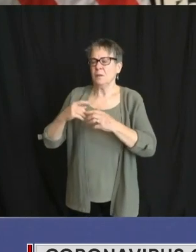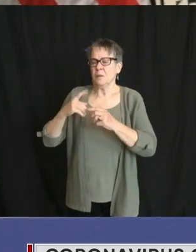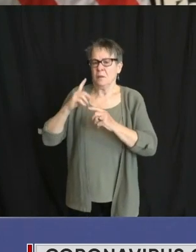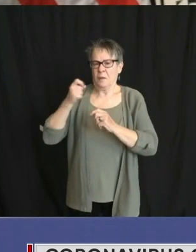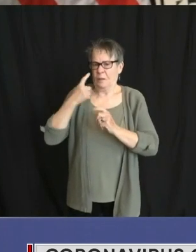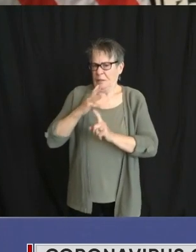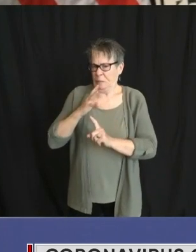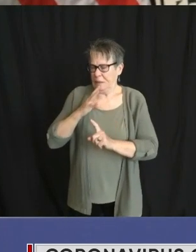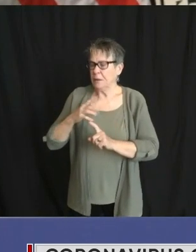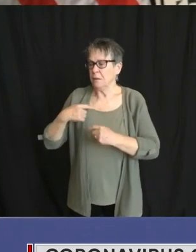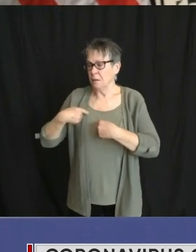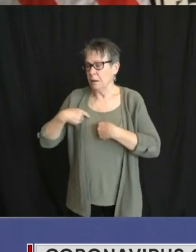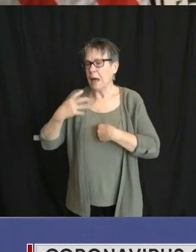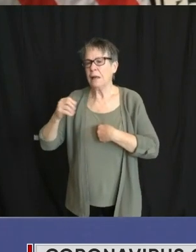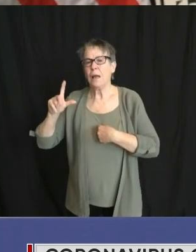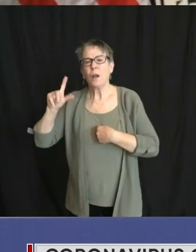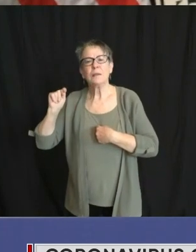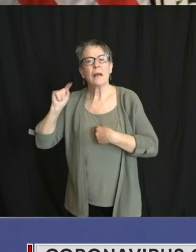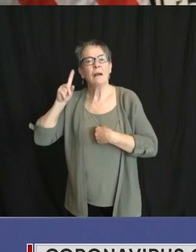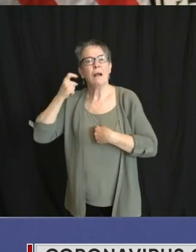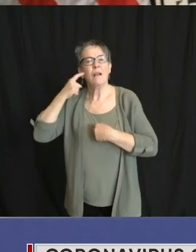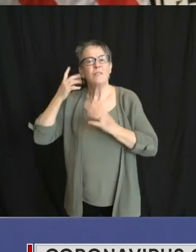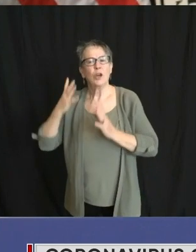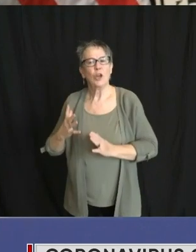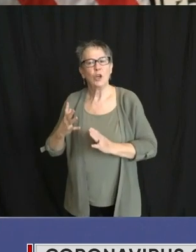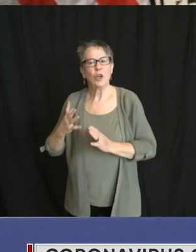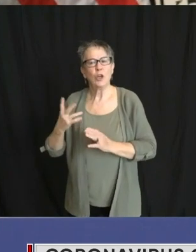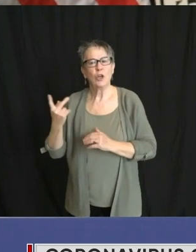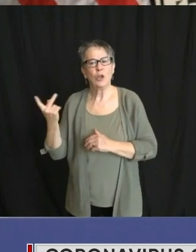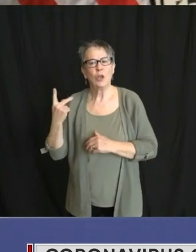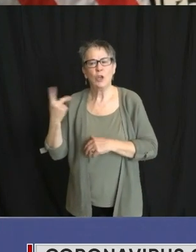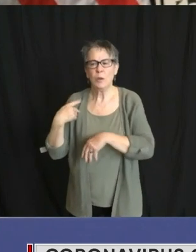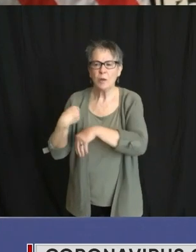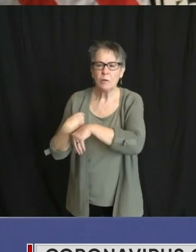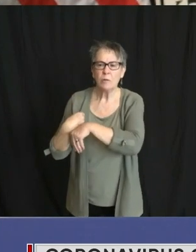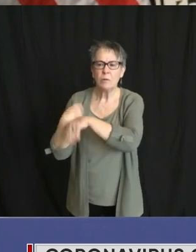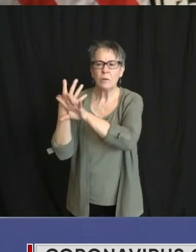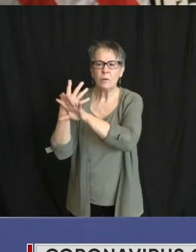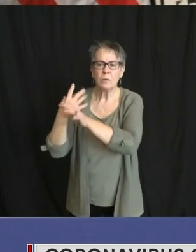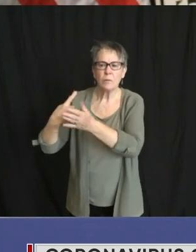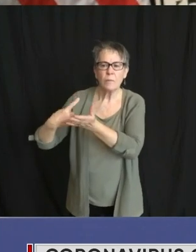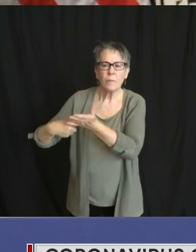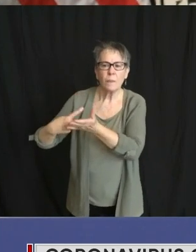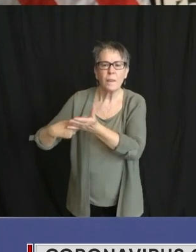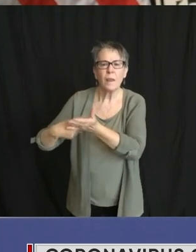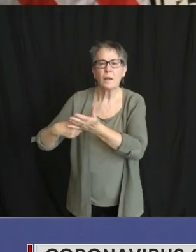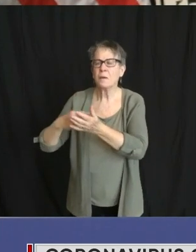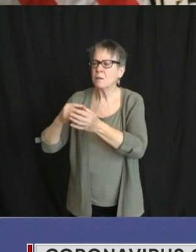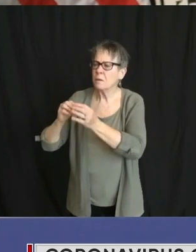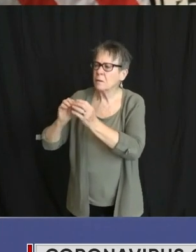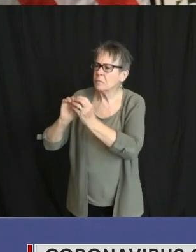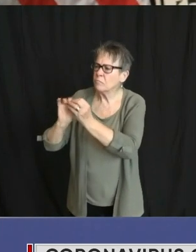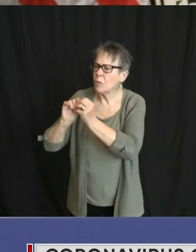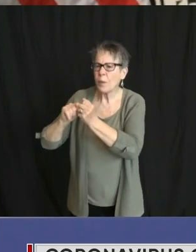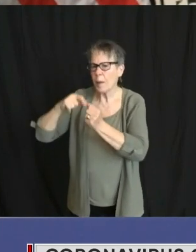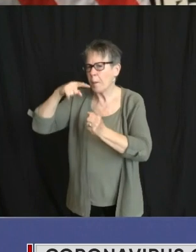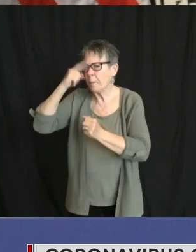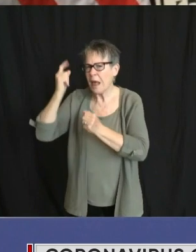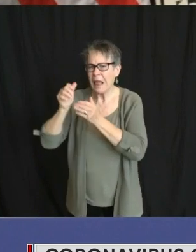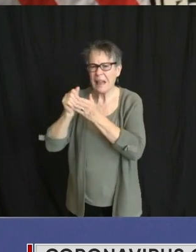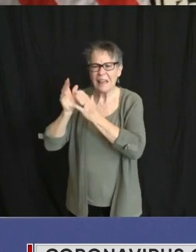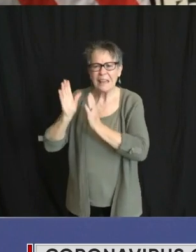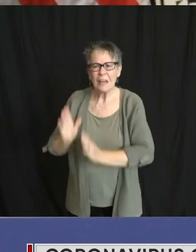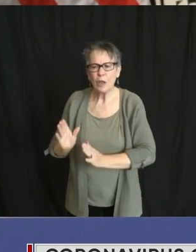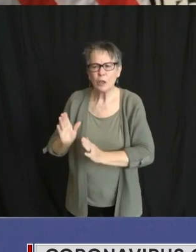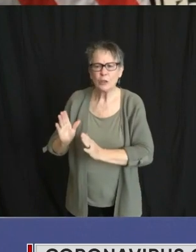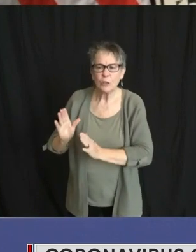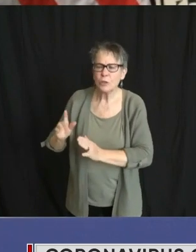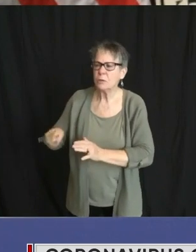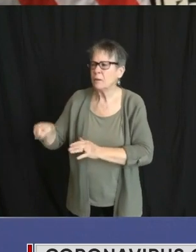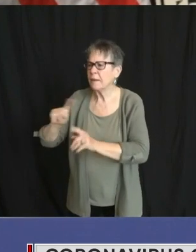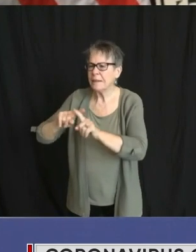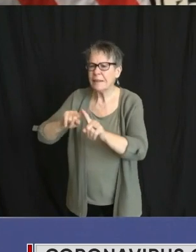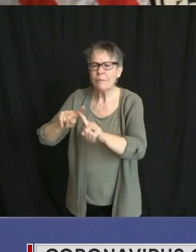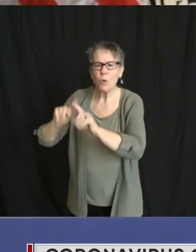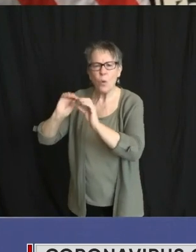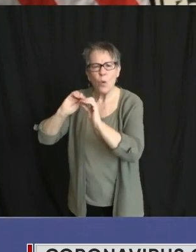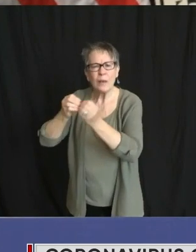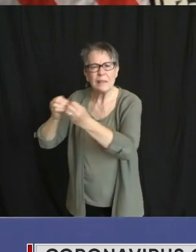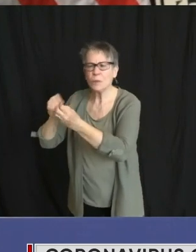LAST NIGHT WITH A GOOD GROUP OF